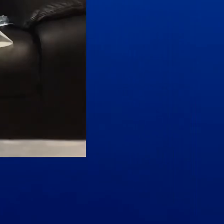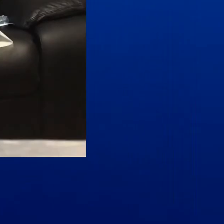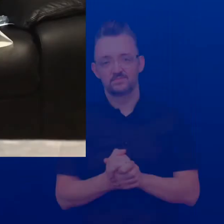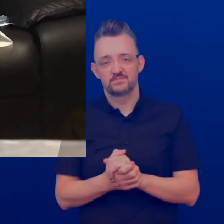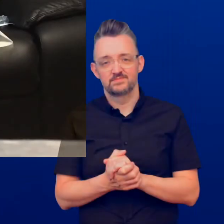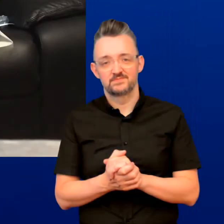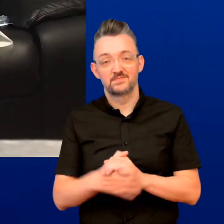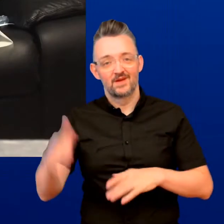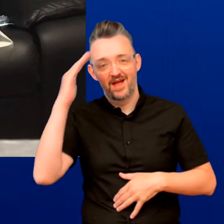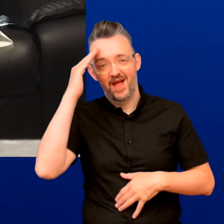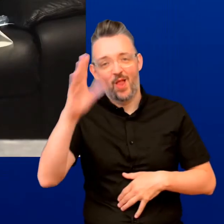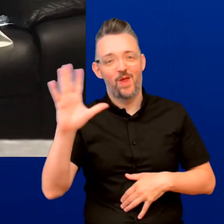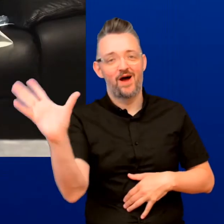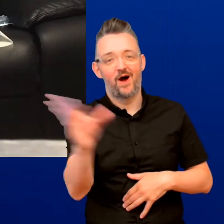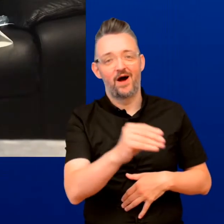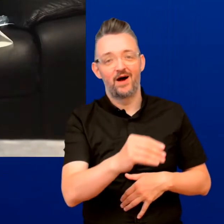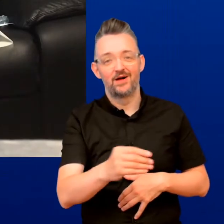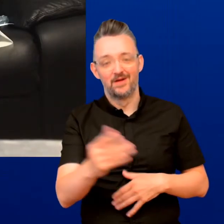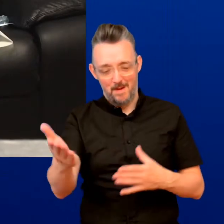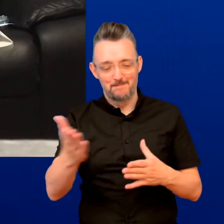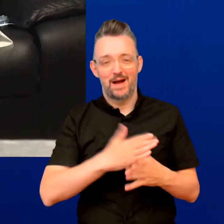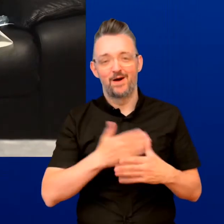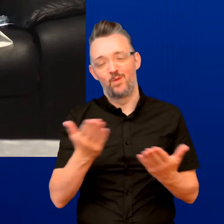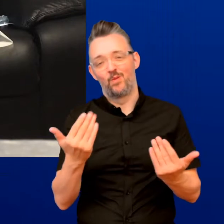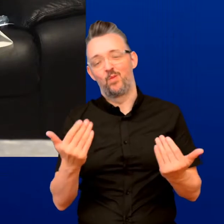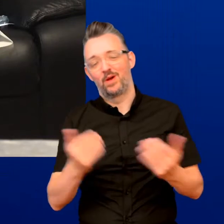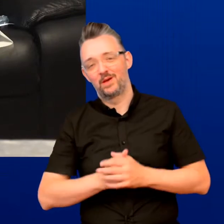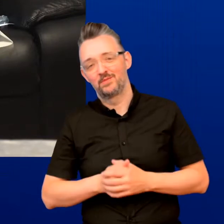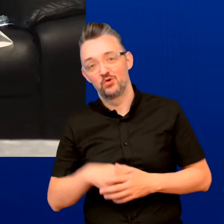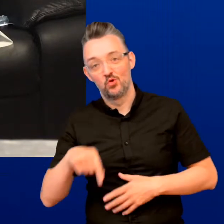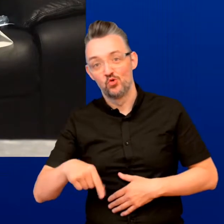Hello everybody and welcome back. This is the exciting bit, this